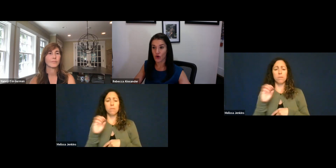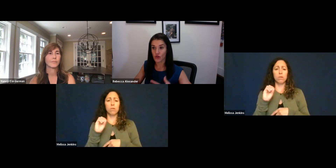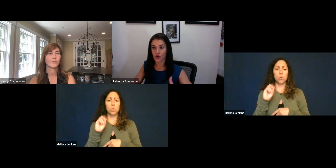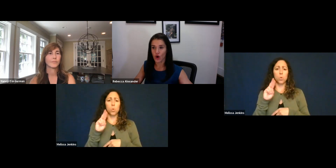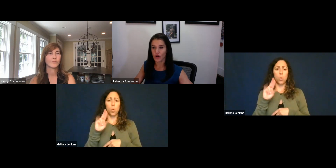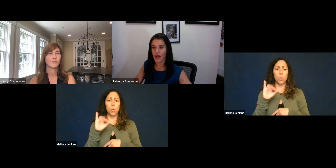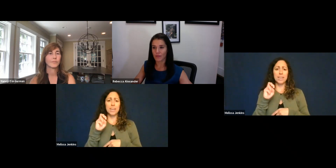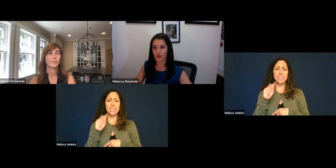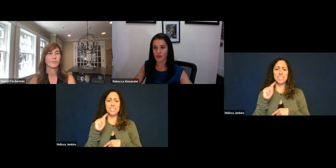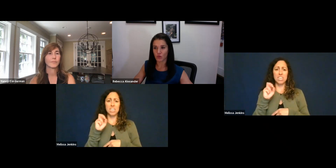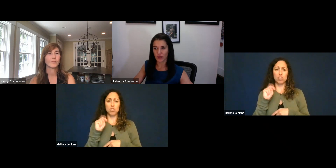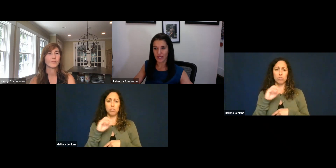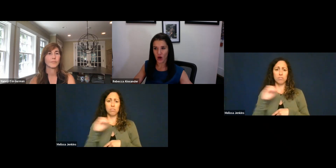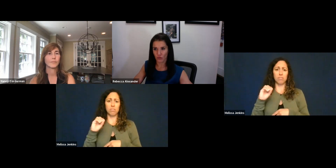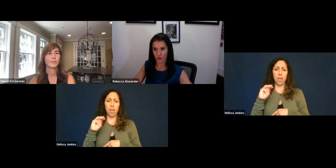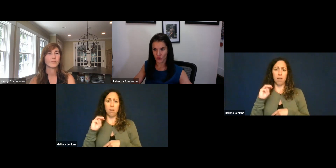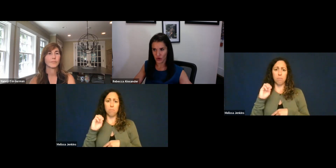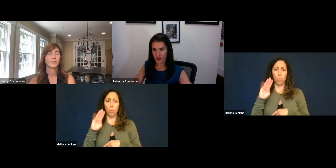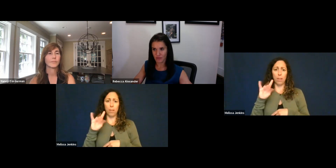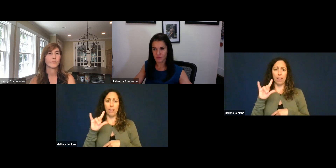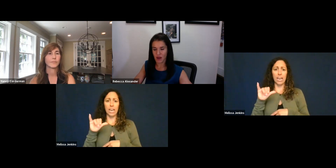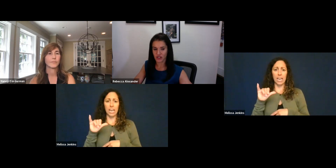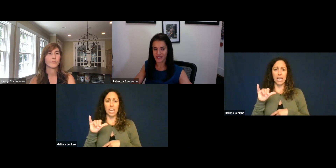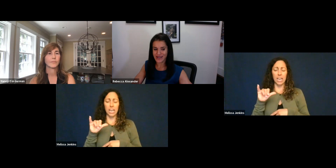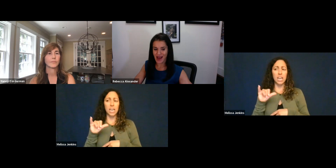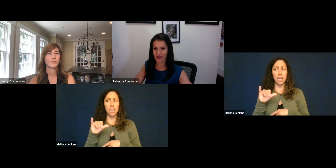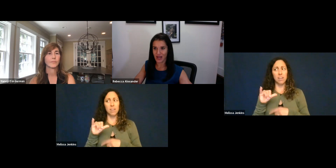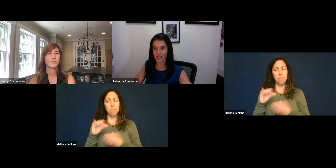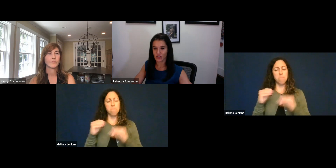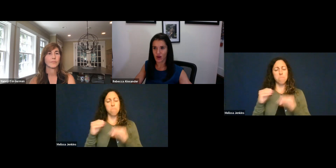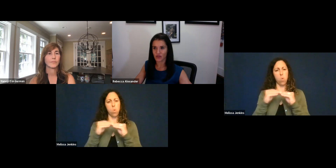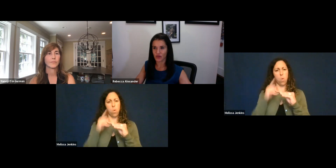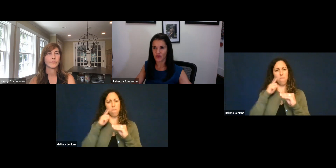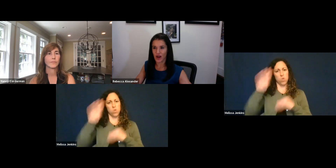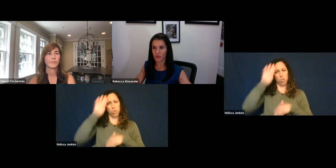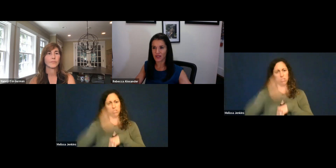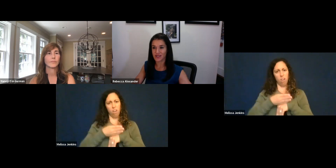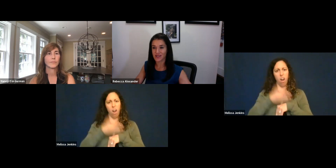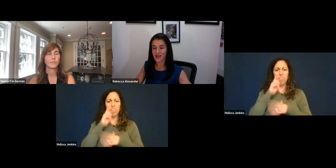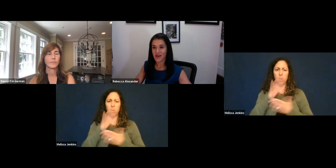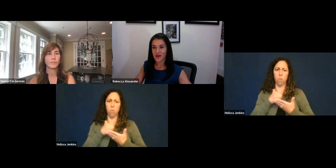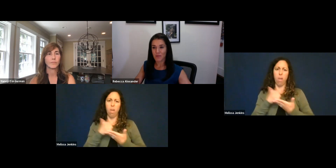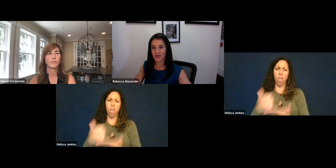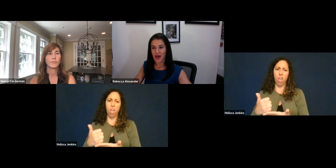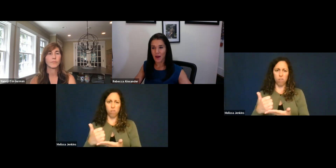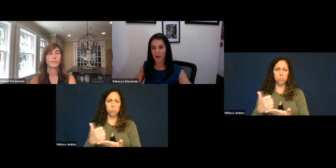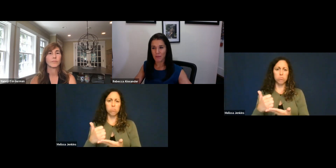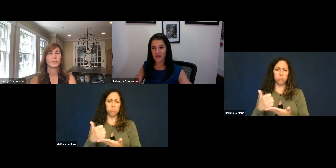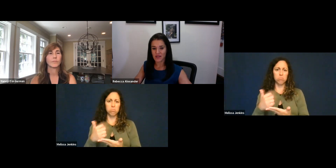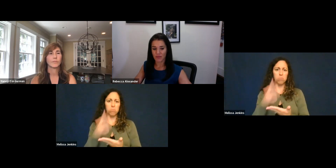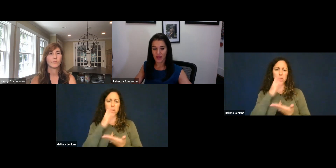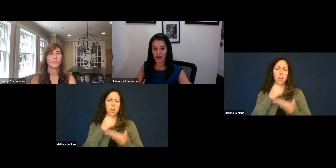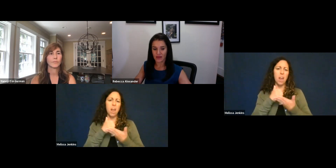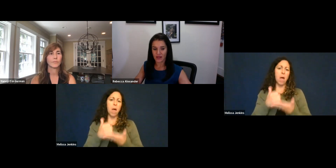Further O&M could be really helpful for him, especially navigating stressful environments. But that might be something I think